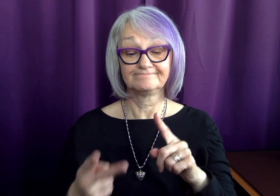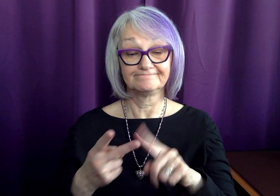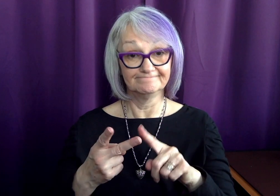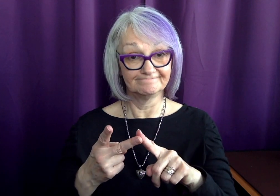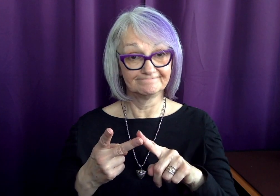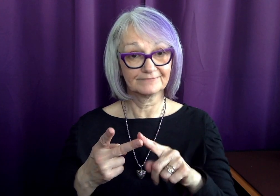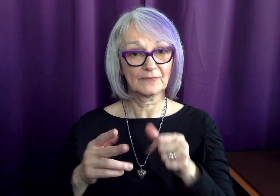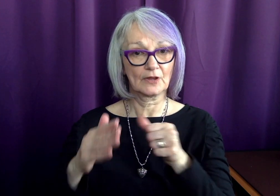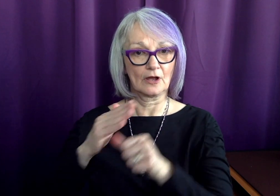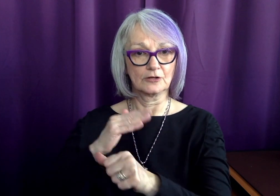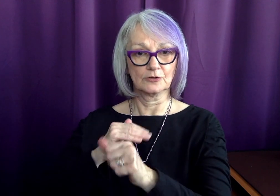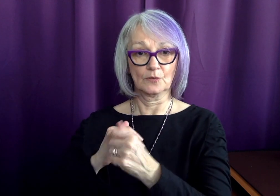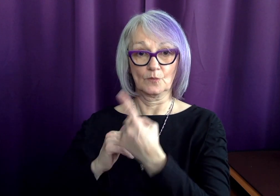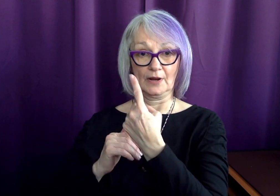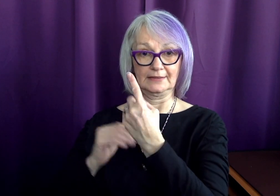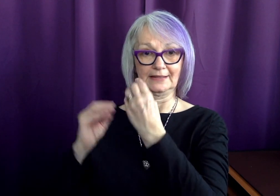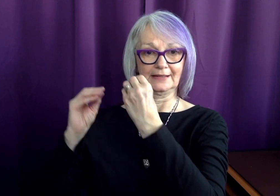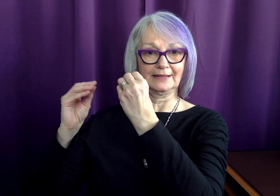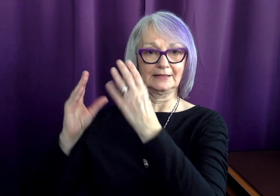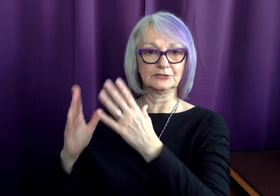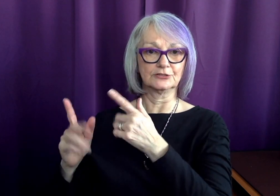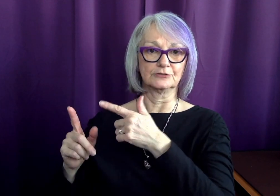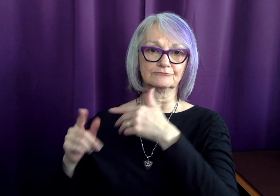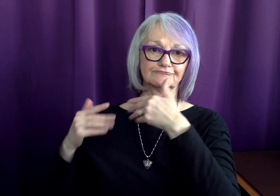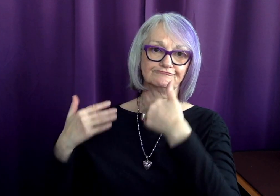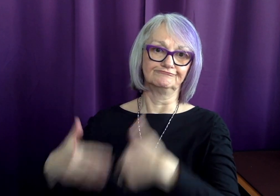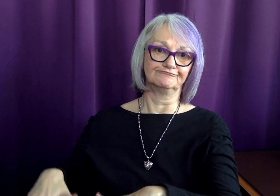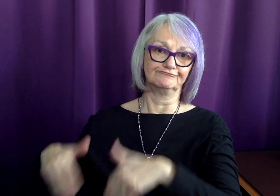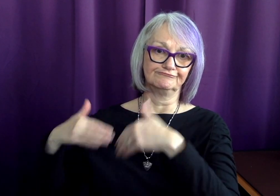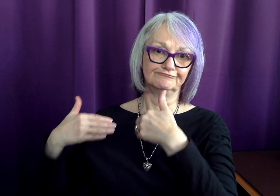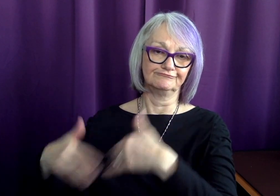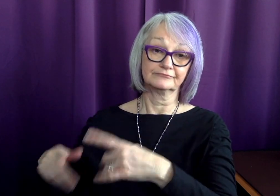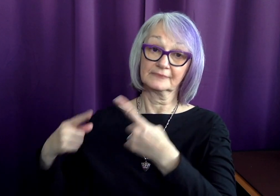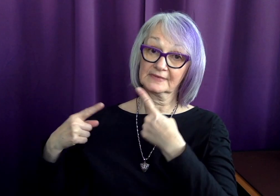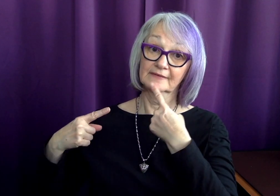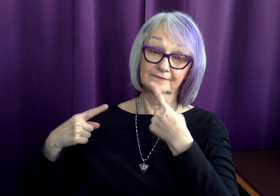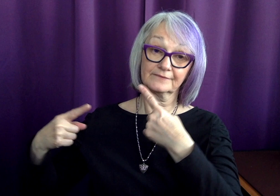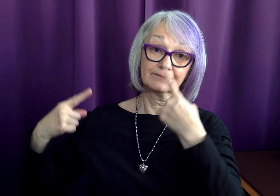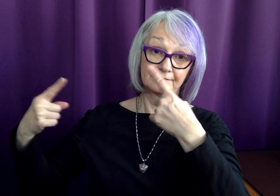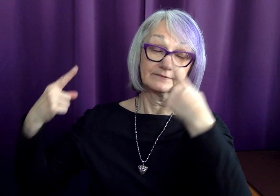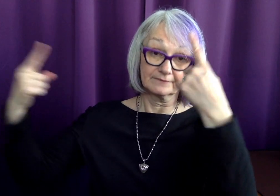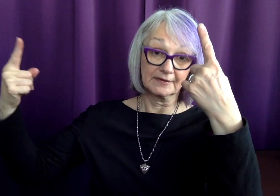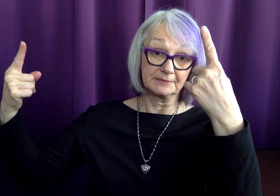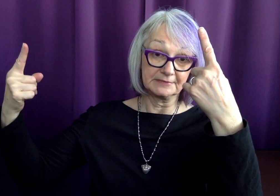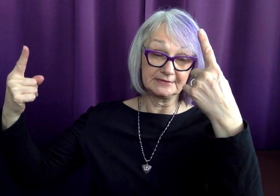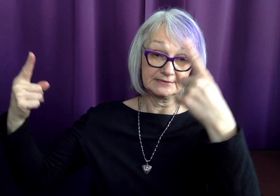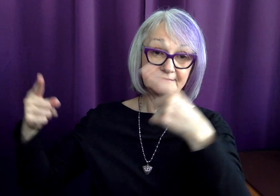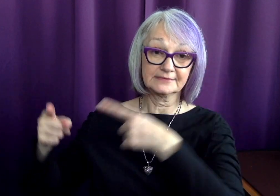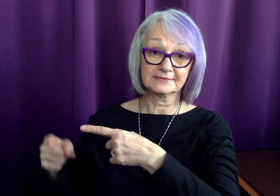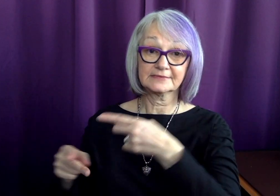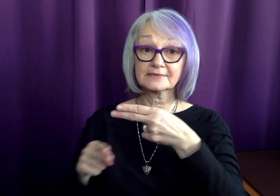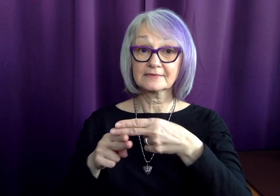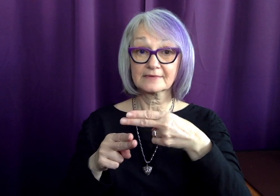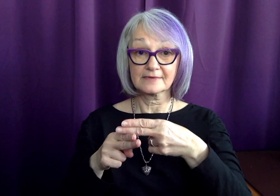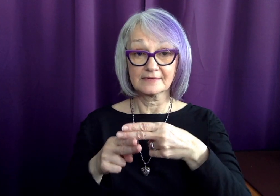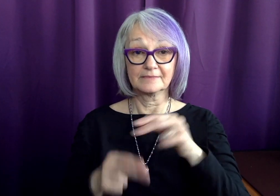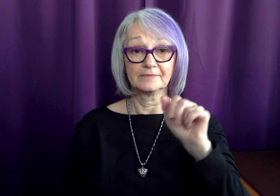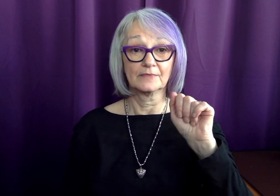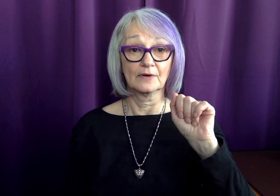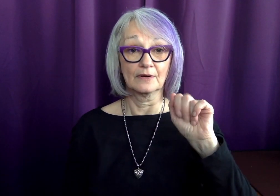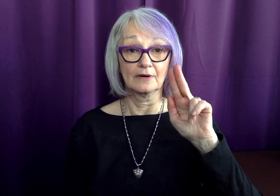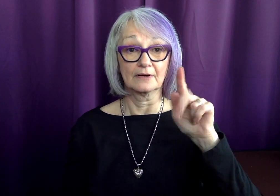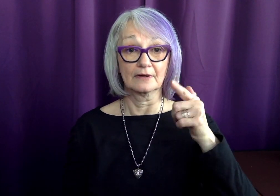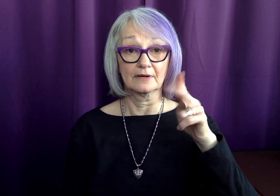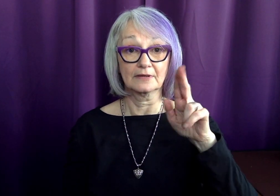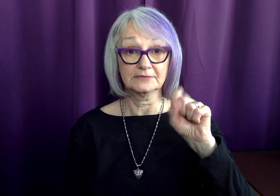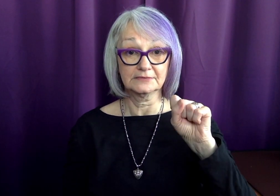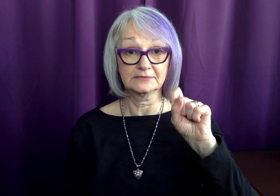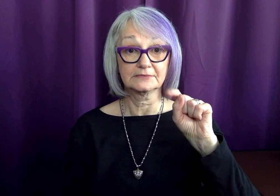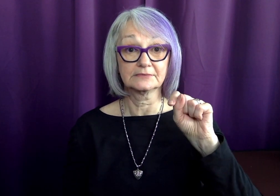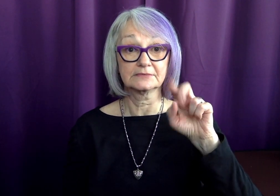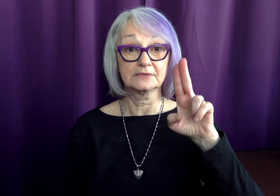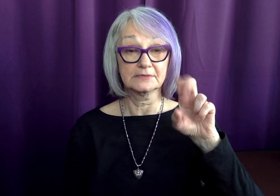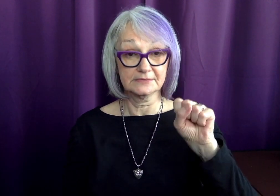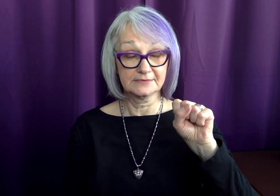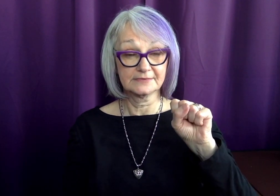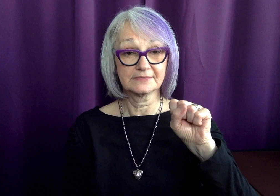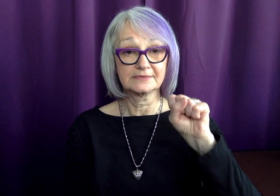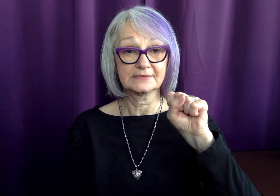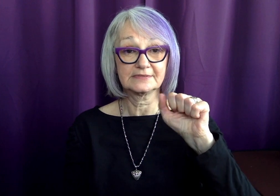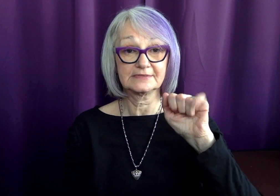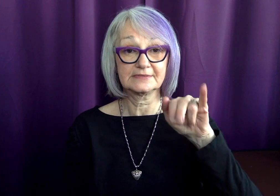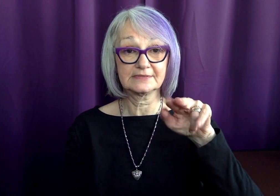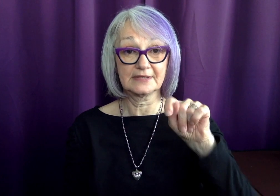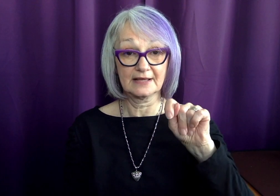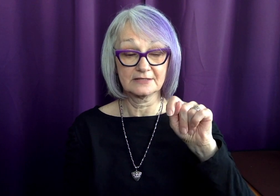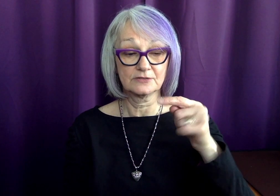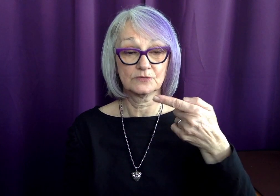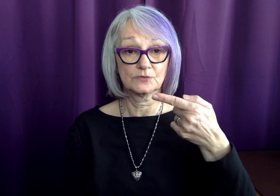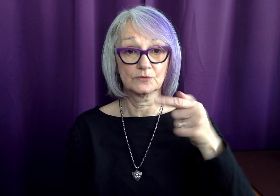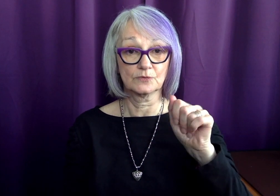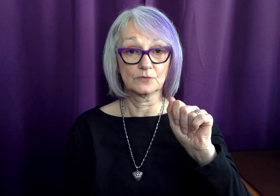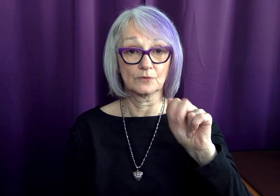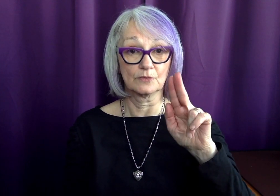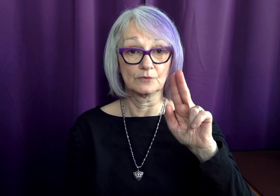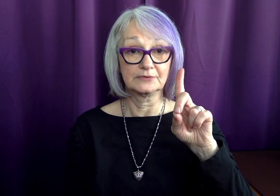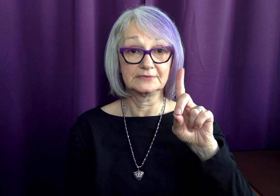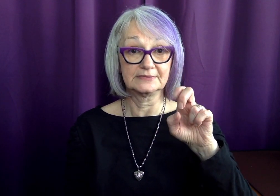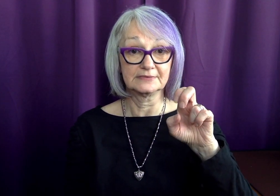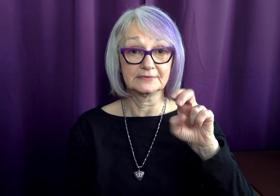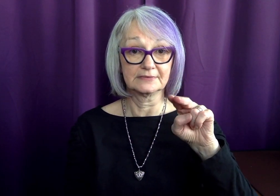Secondly, she was under the instruction of a well-known artist, Augustus Saint-Gaudens